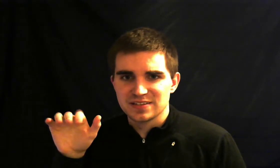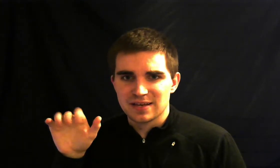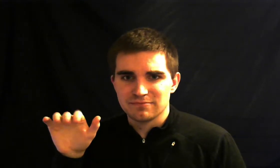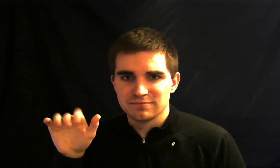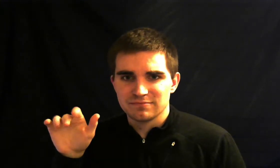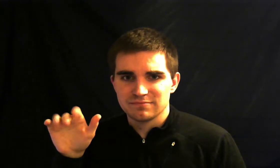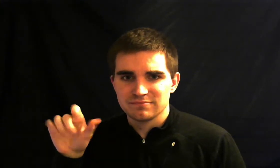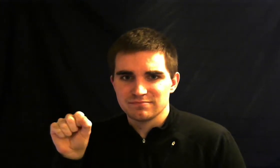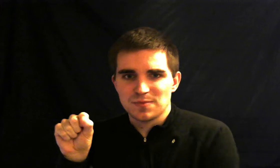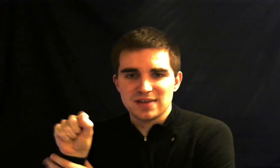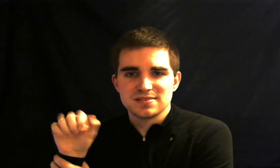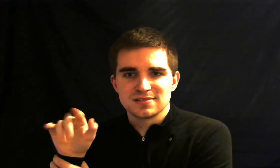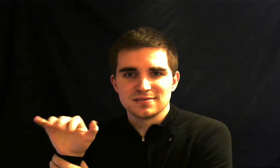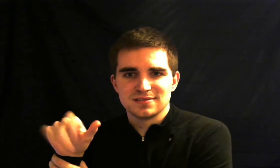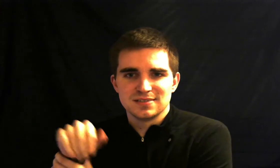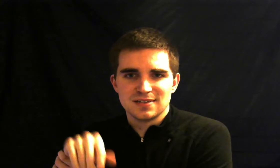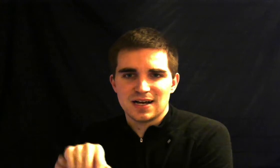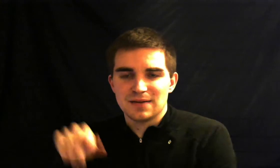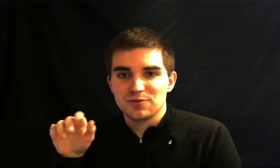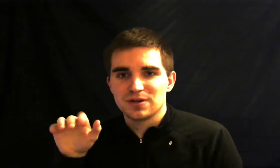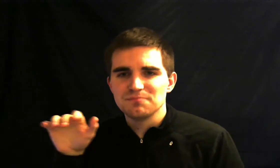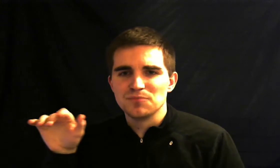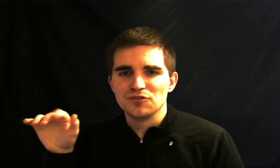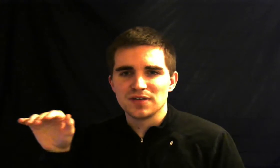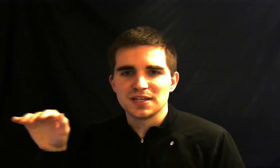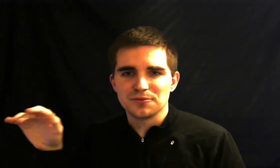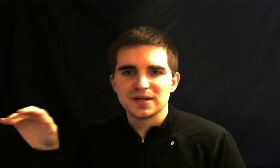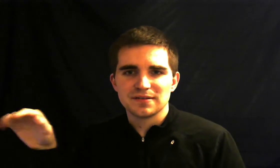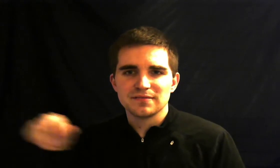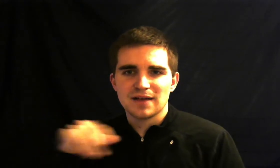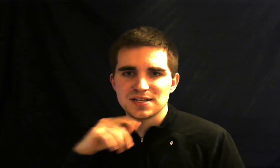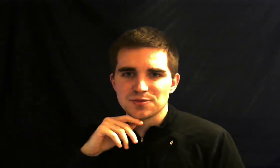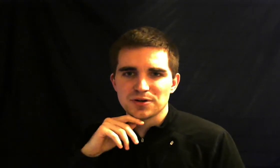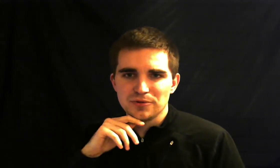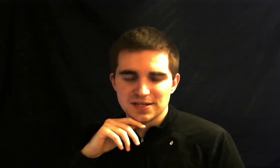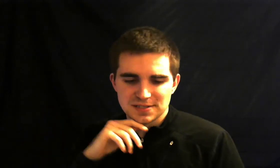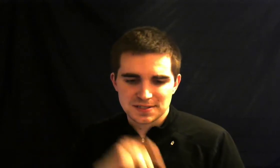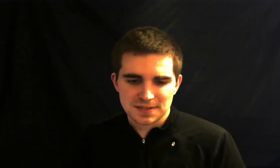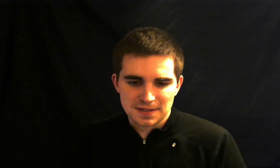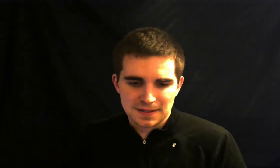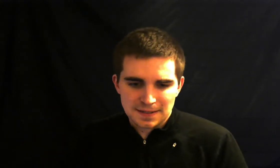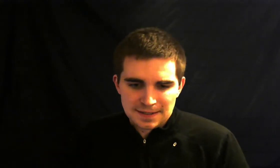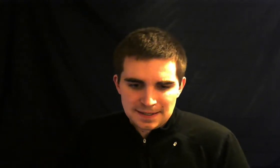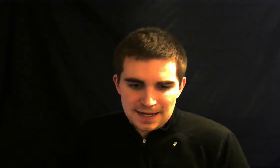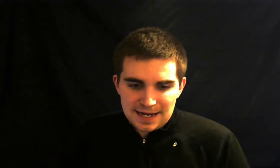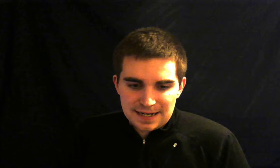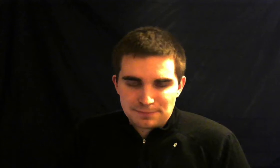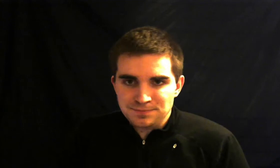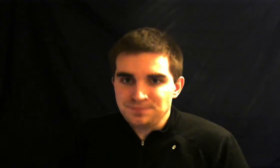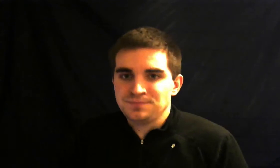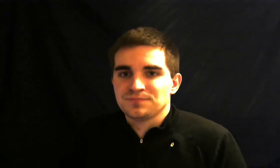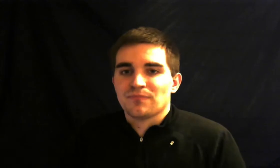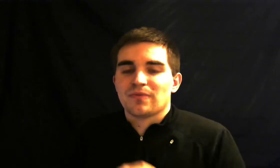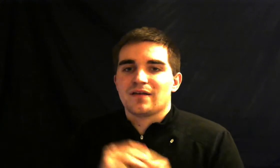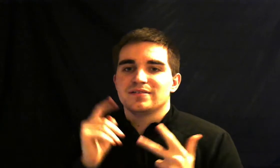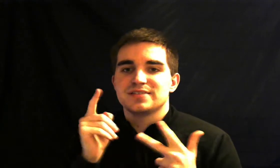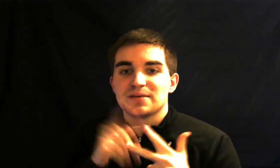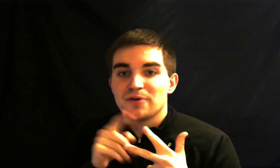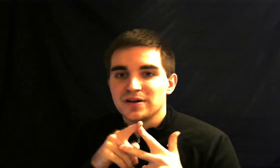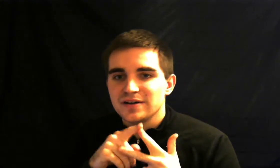the same space you want to move a little bit as the word progresses second part a